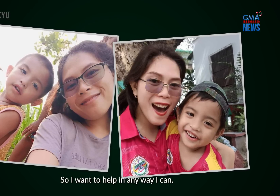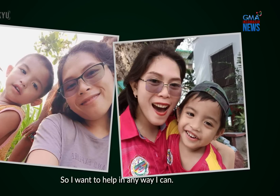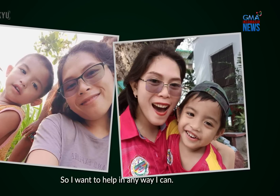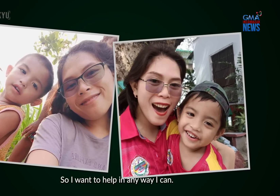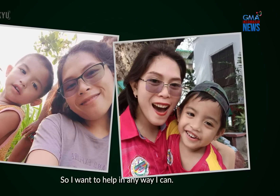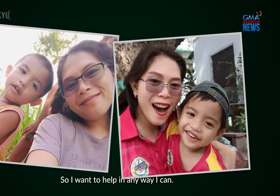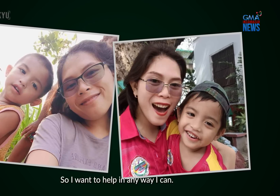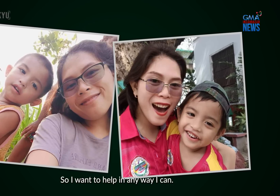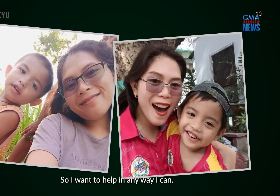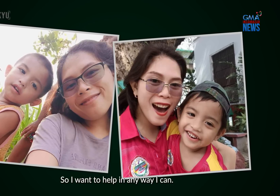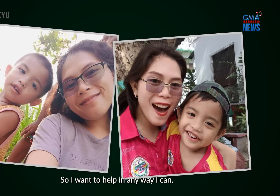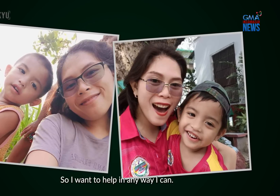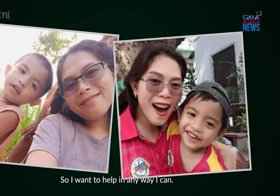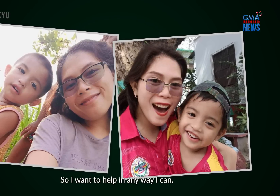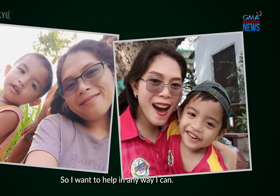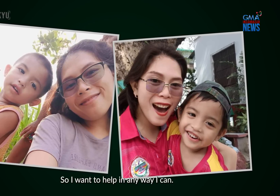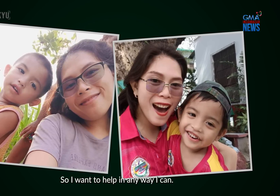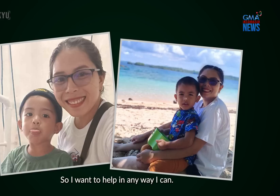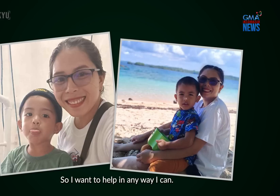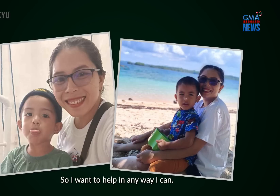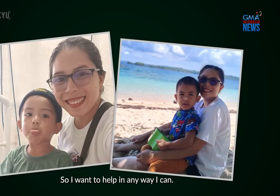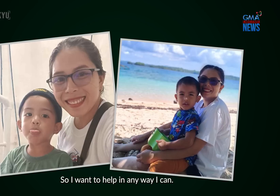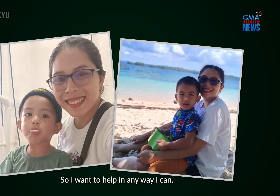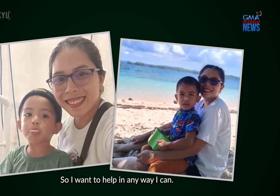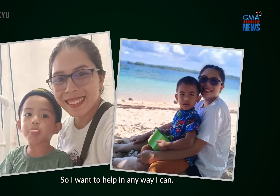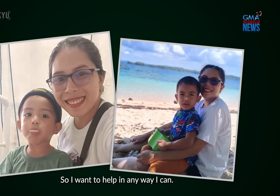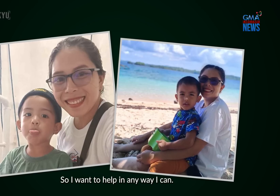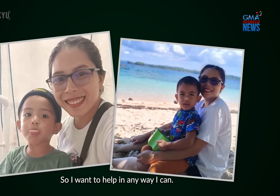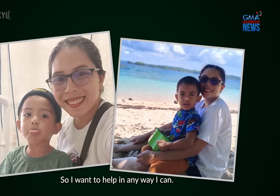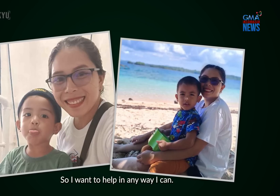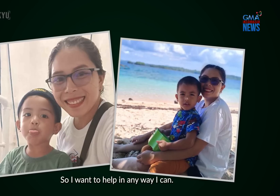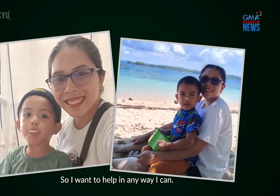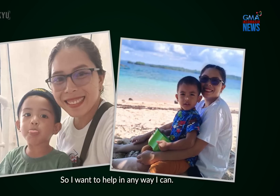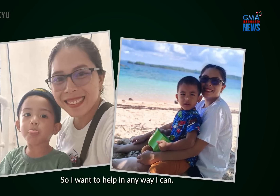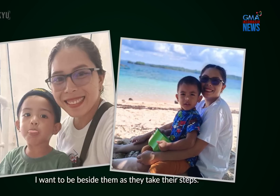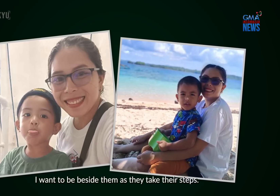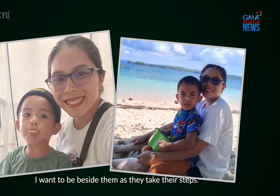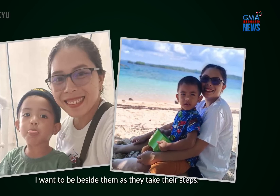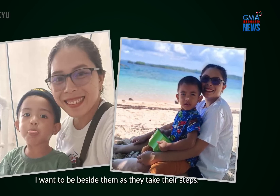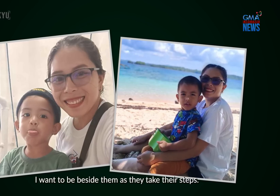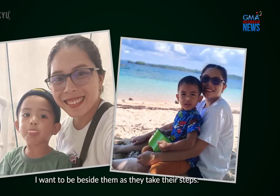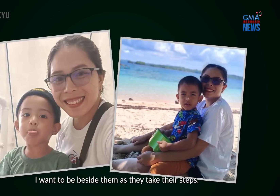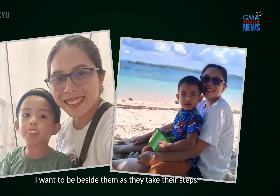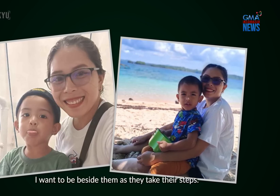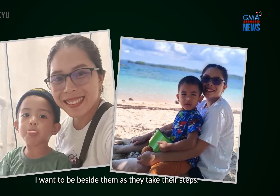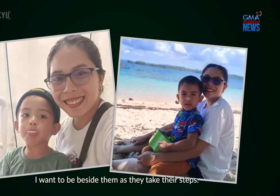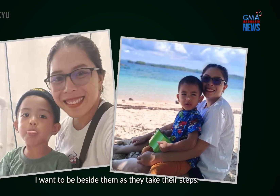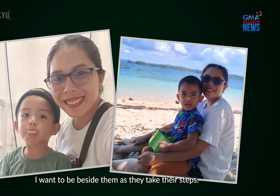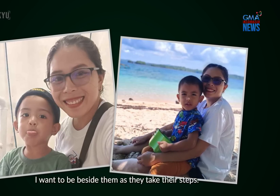How can we guide children like him for the future? [TEACHER RIALYN] Will they face discrimination?